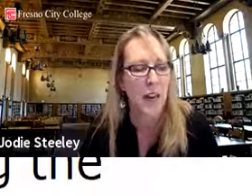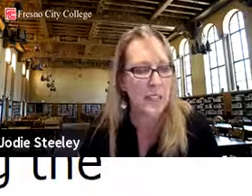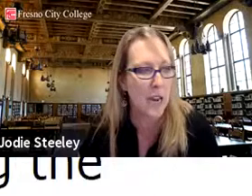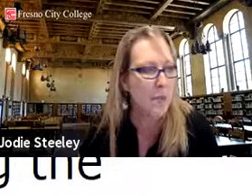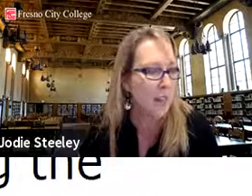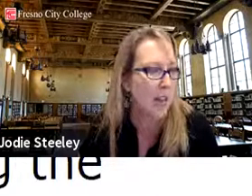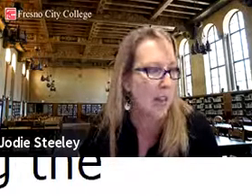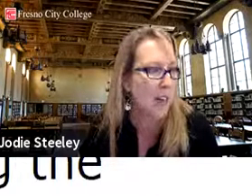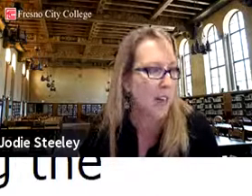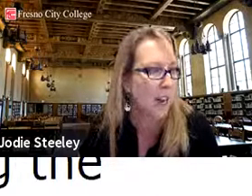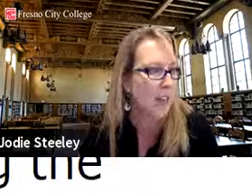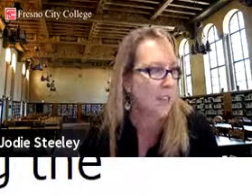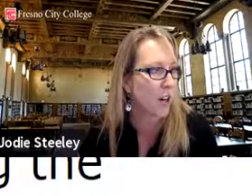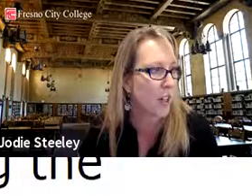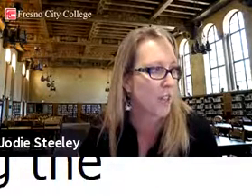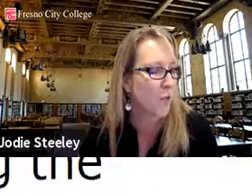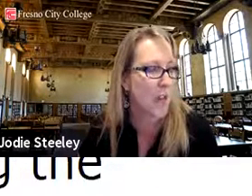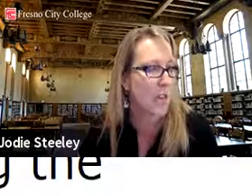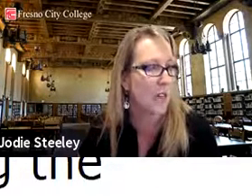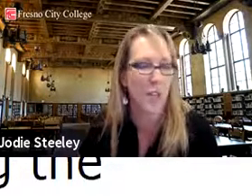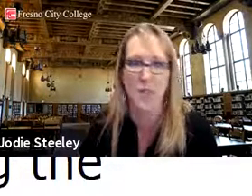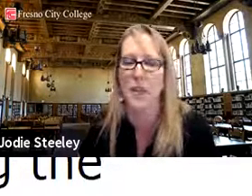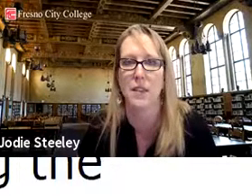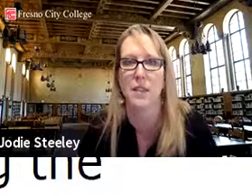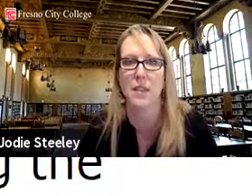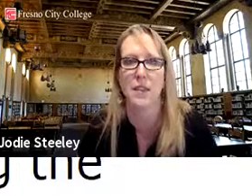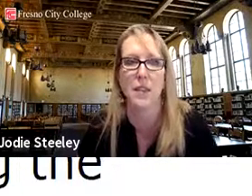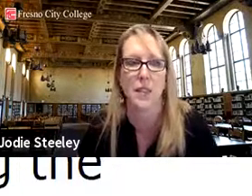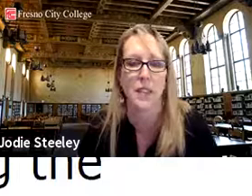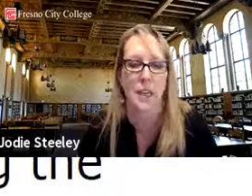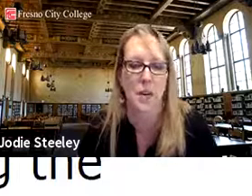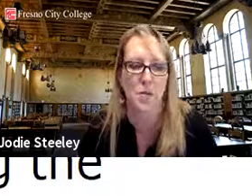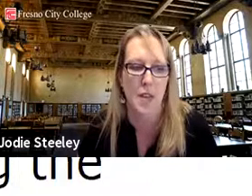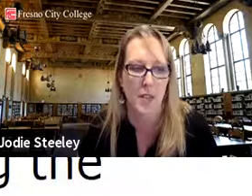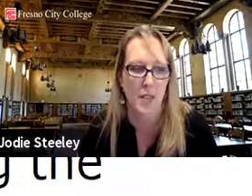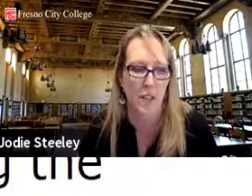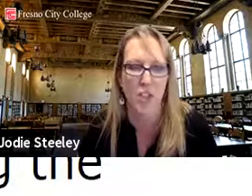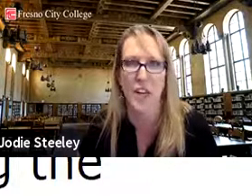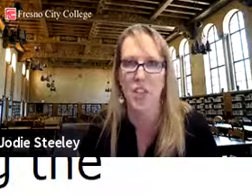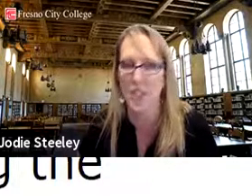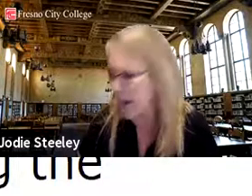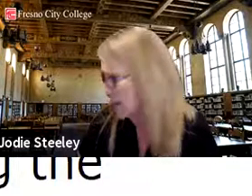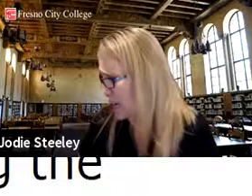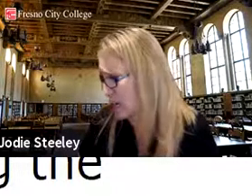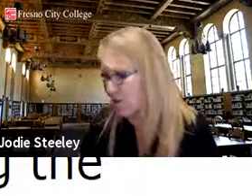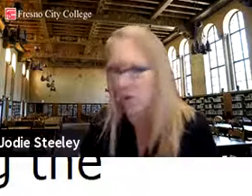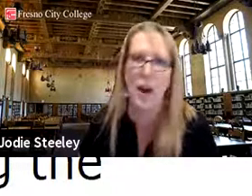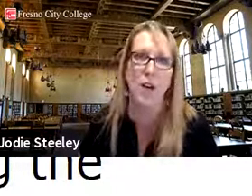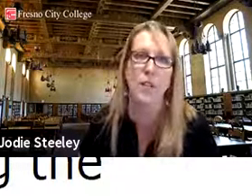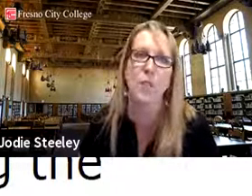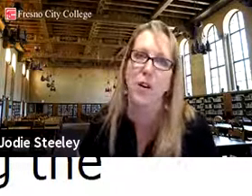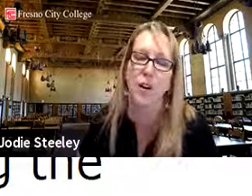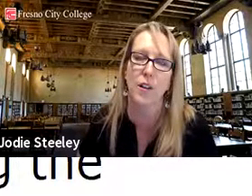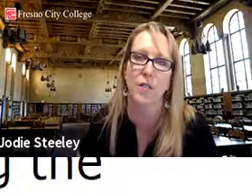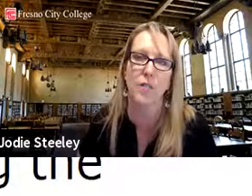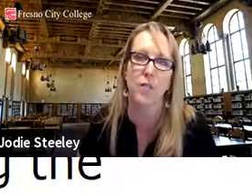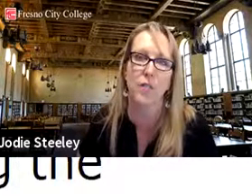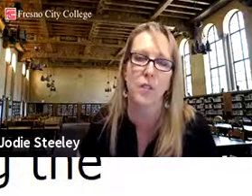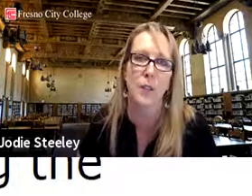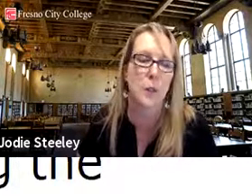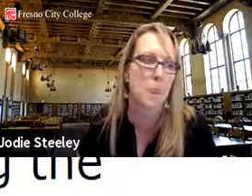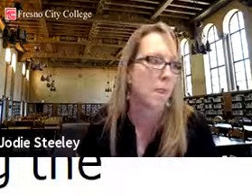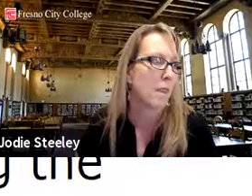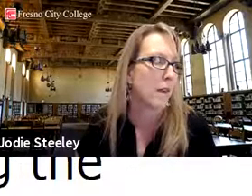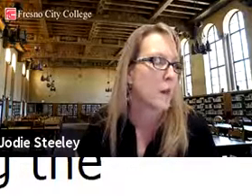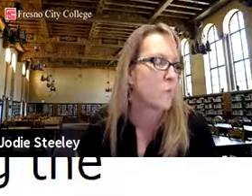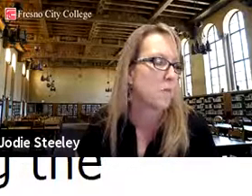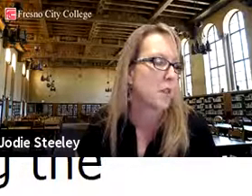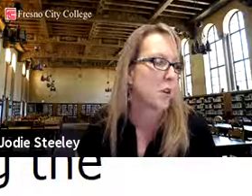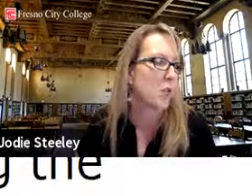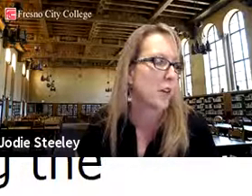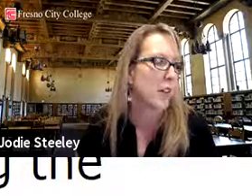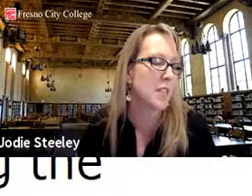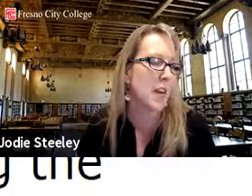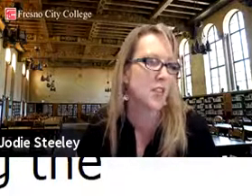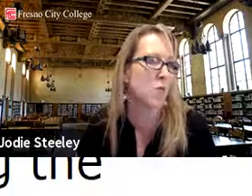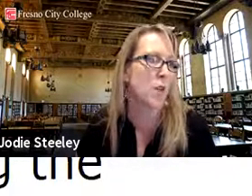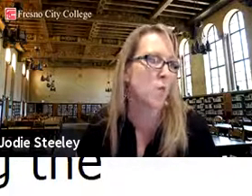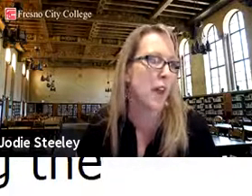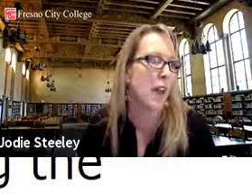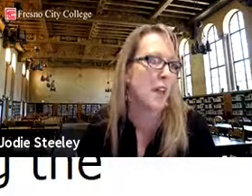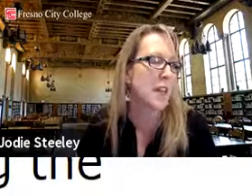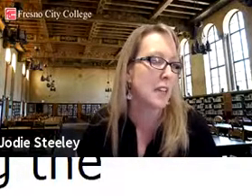examining that, I started to make adjustments and start to change that and throw out the bell curve. So there is not just one way that